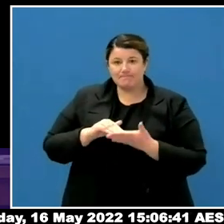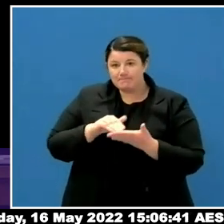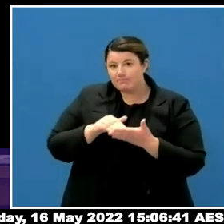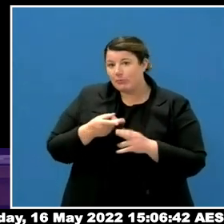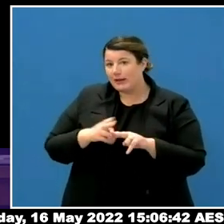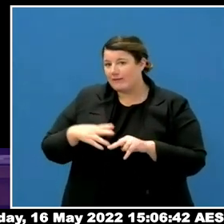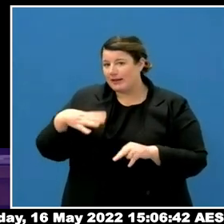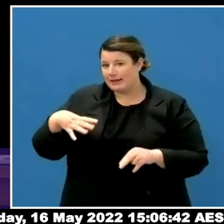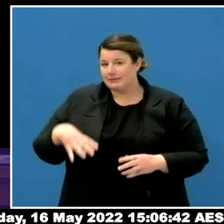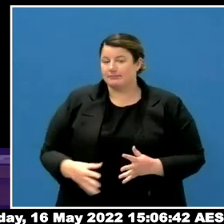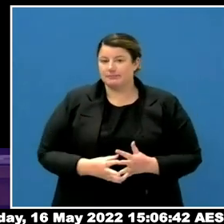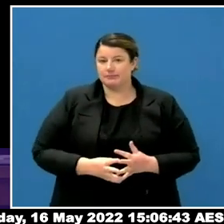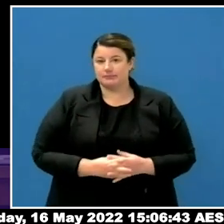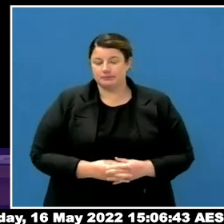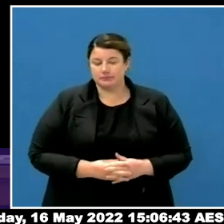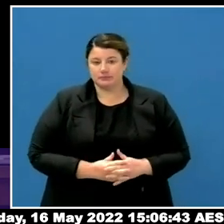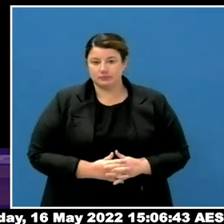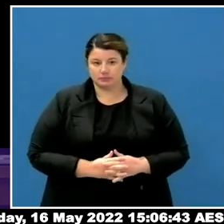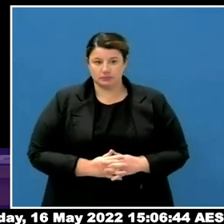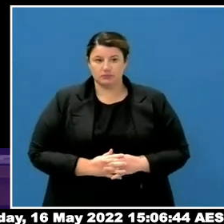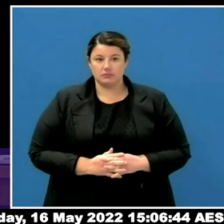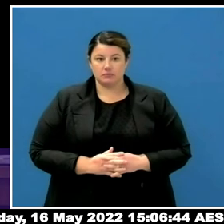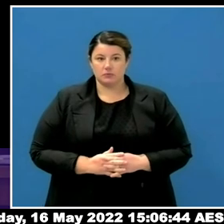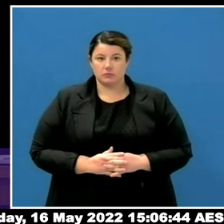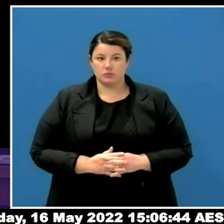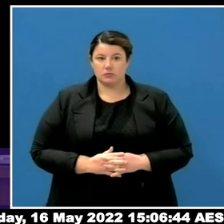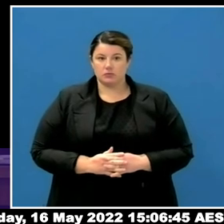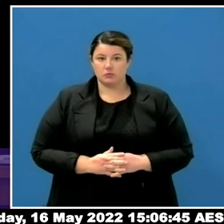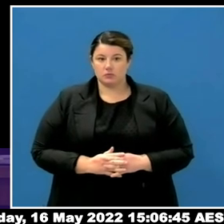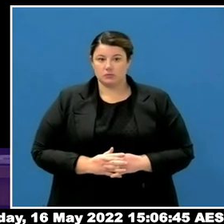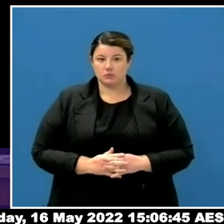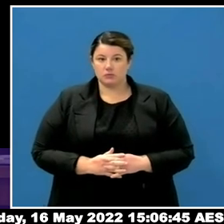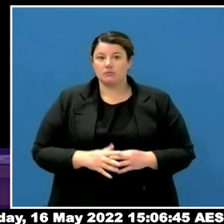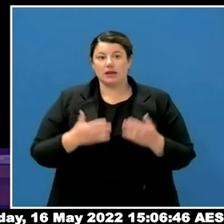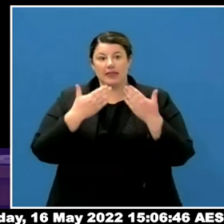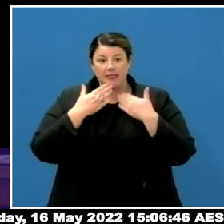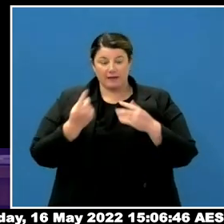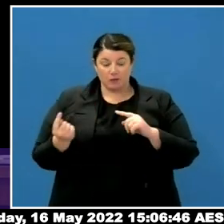Suzie and Rob, thank you for coming to the Royal Commissions to give evidence today.